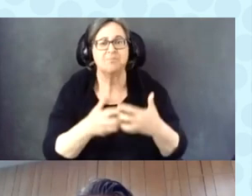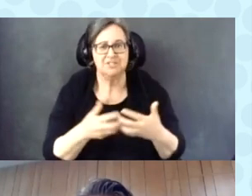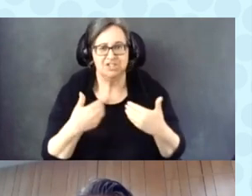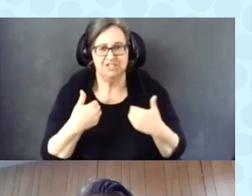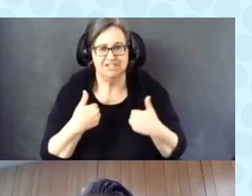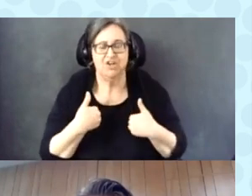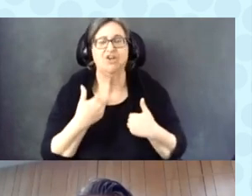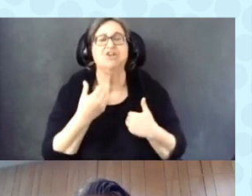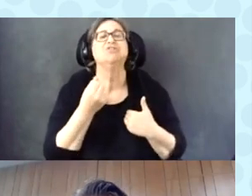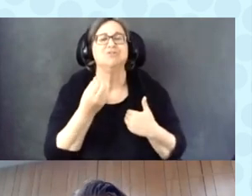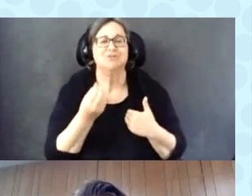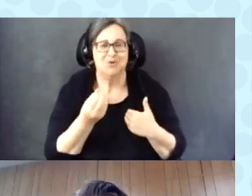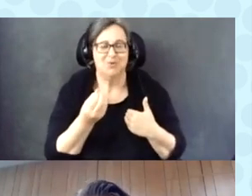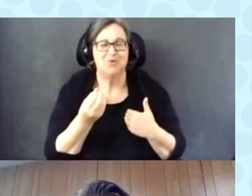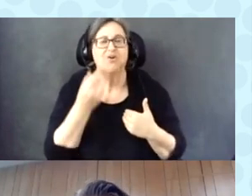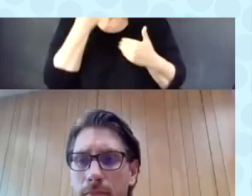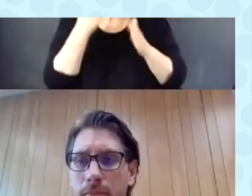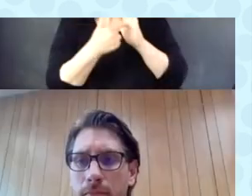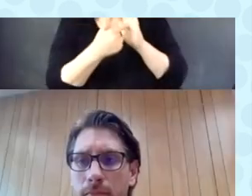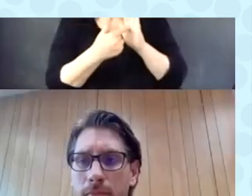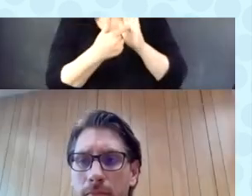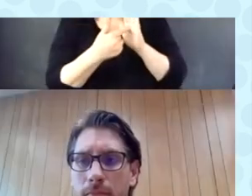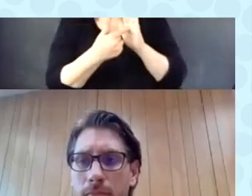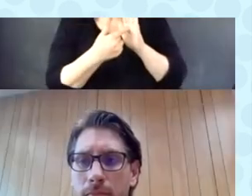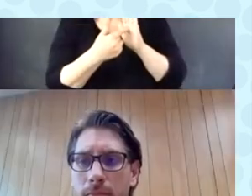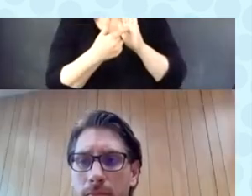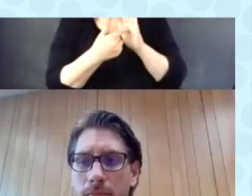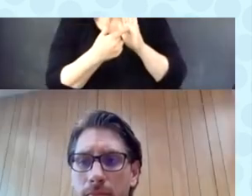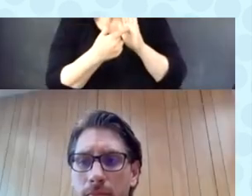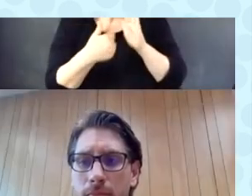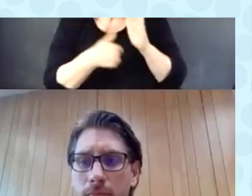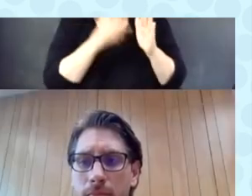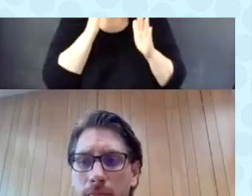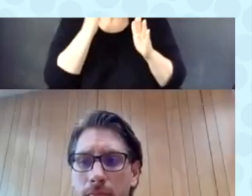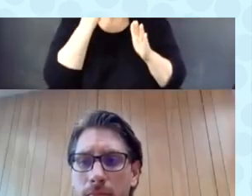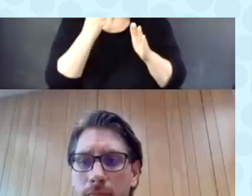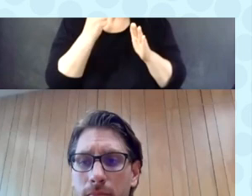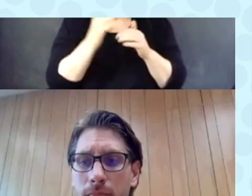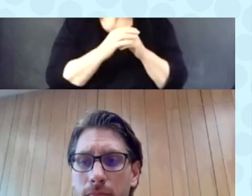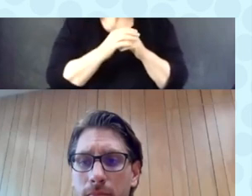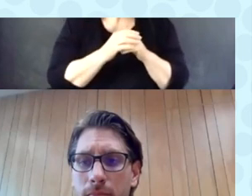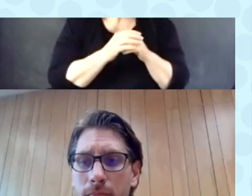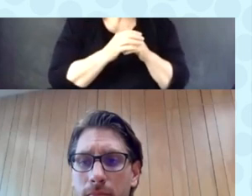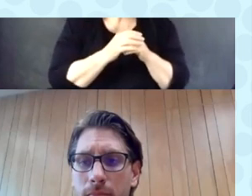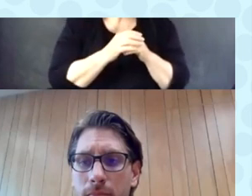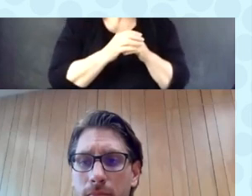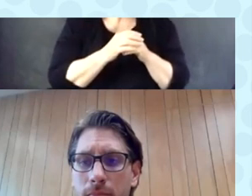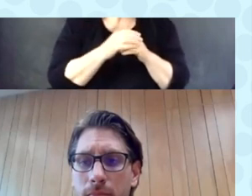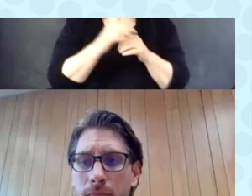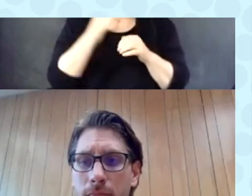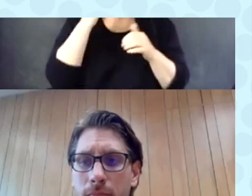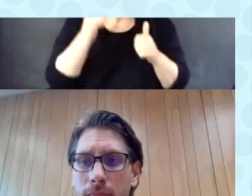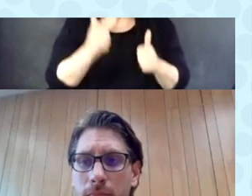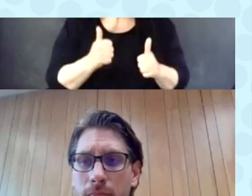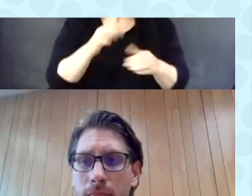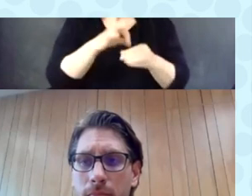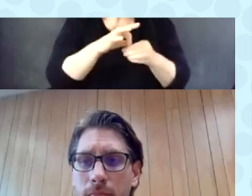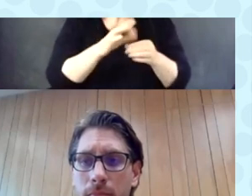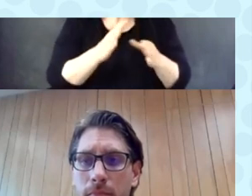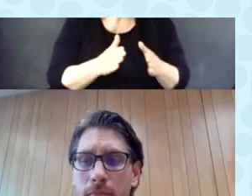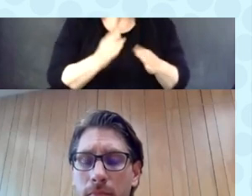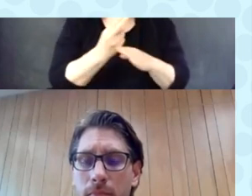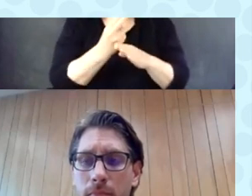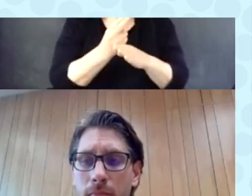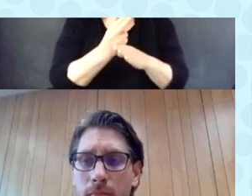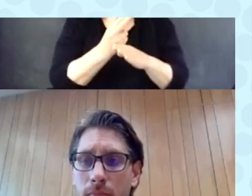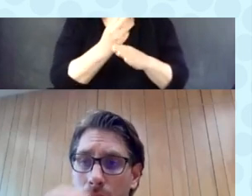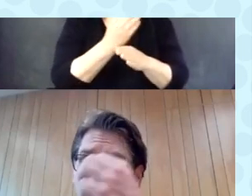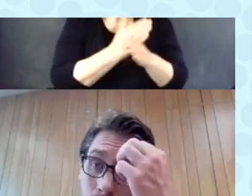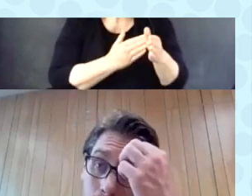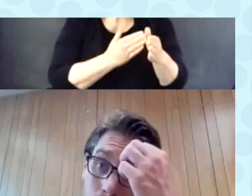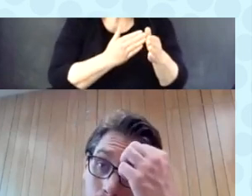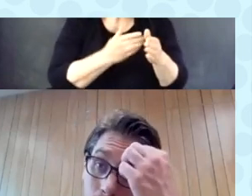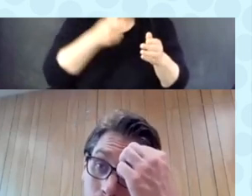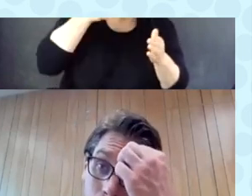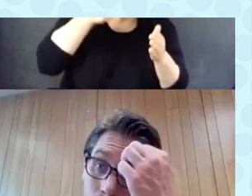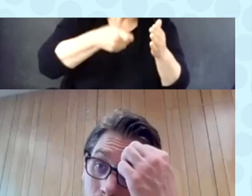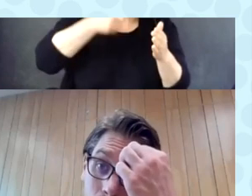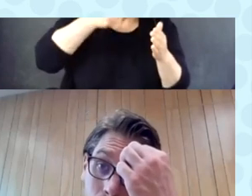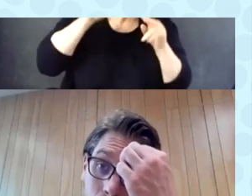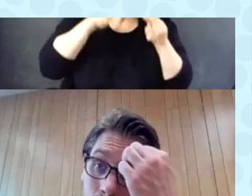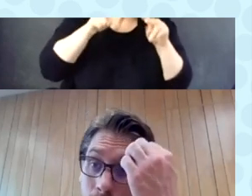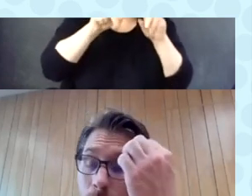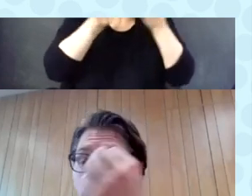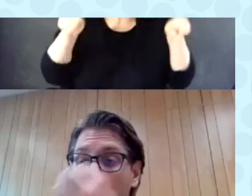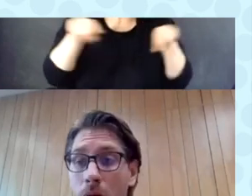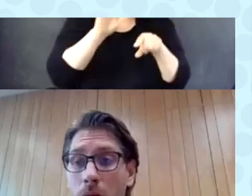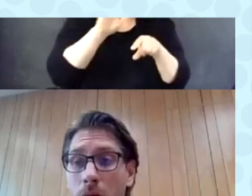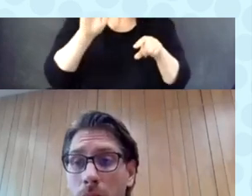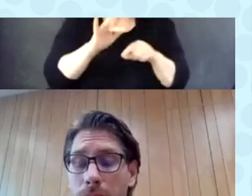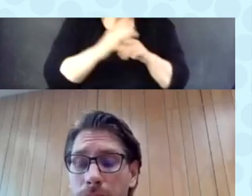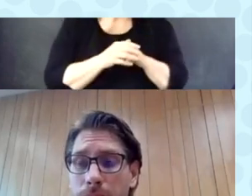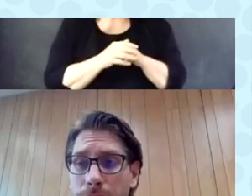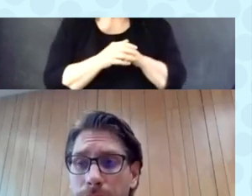So for example, we'll see reference of low-vision voters using a hand-held magnifier to look